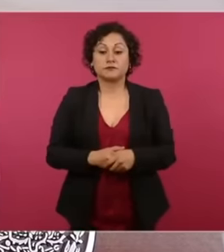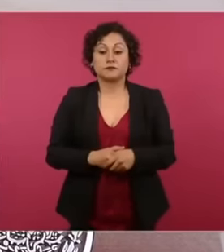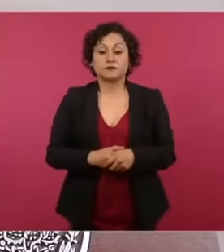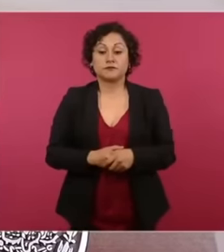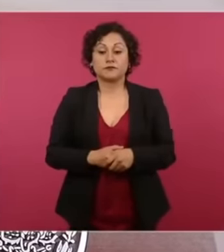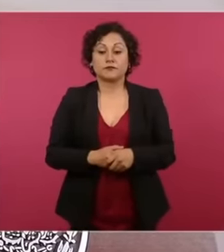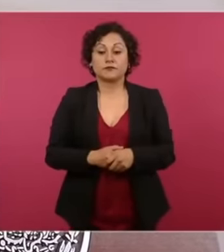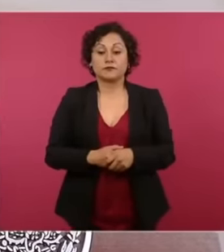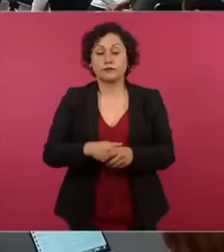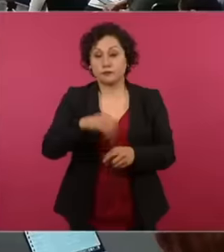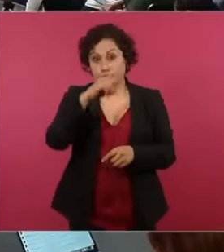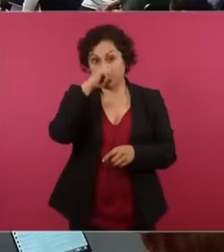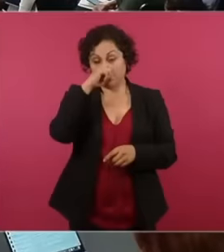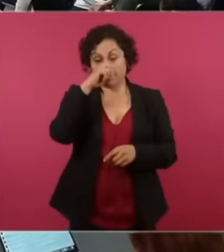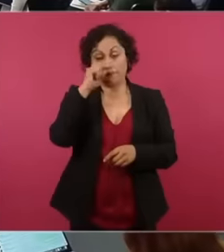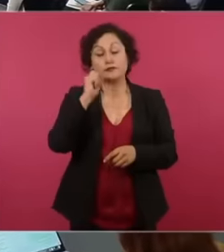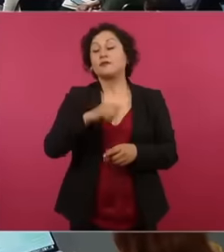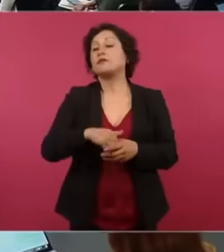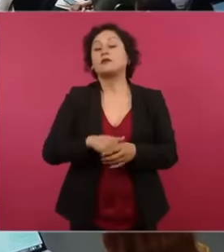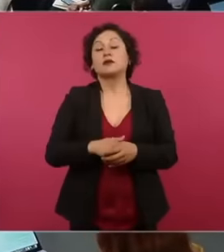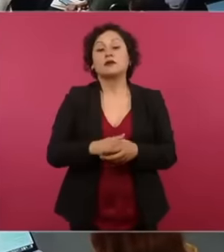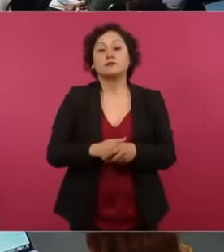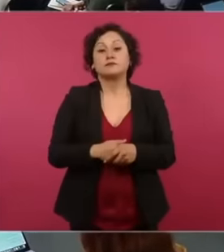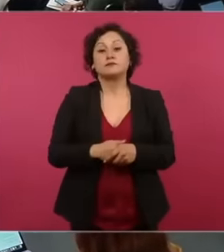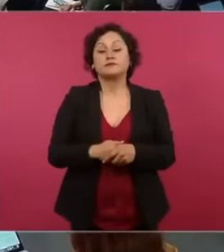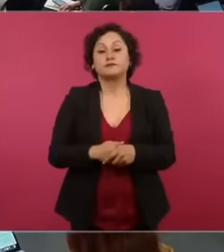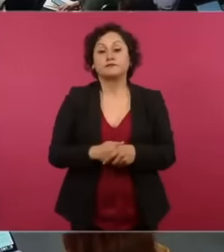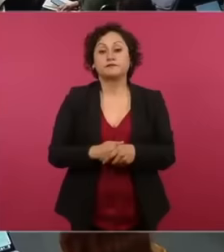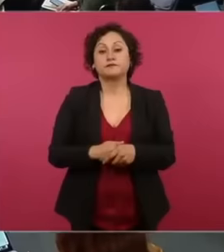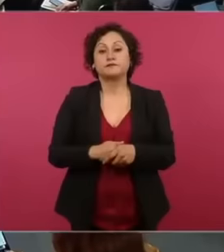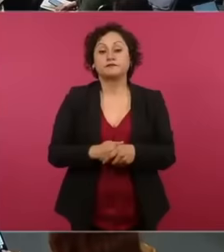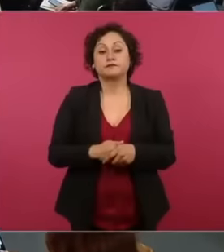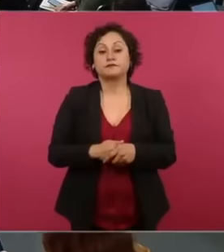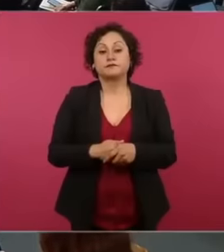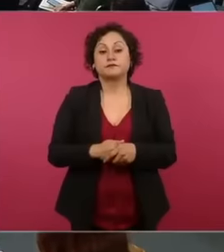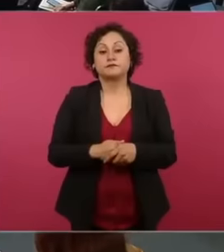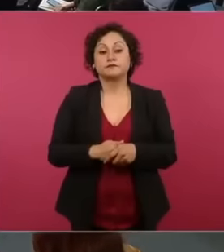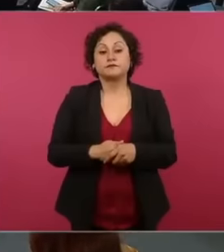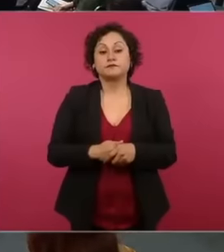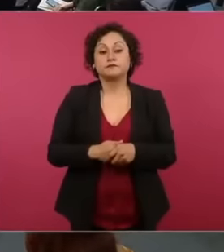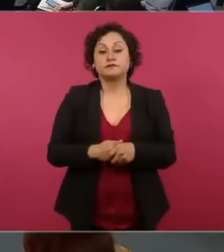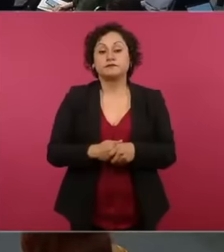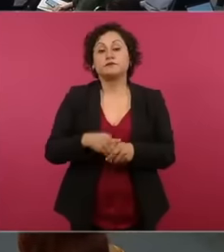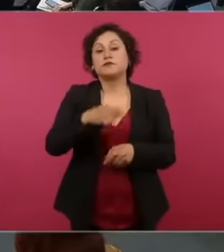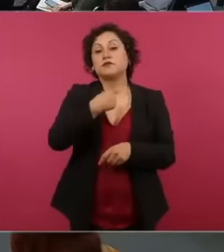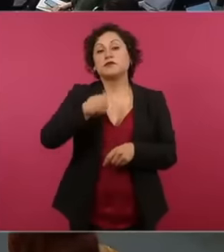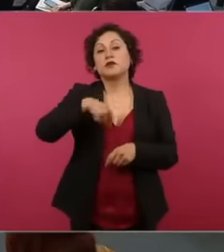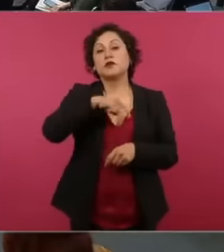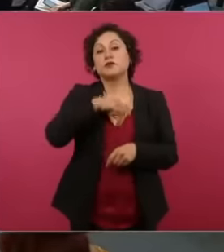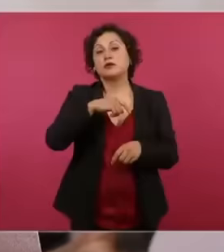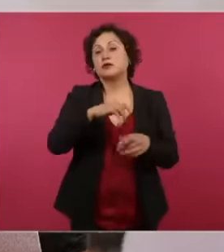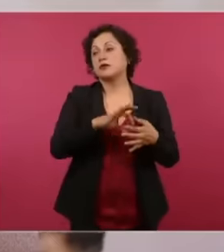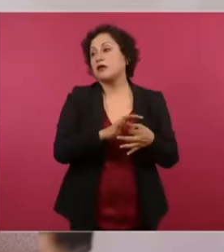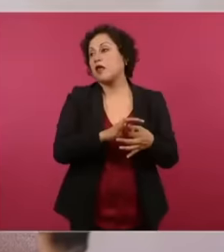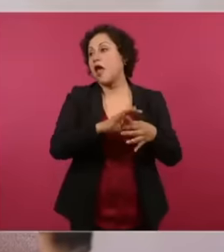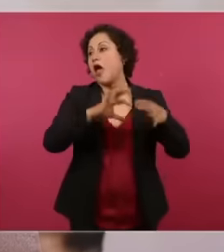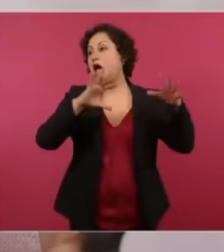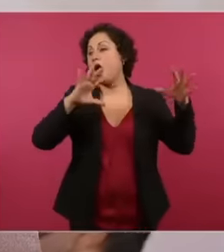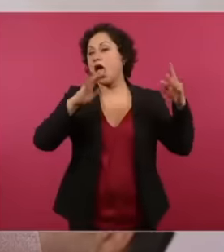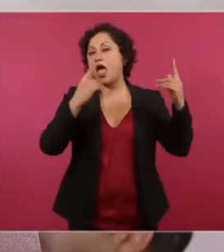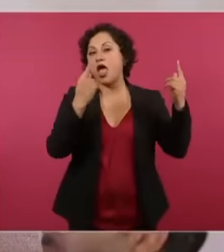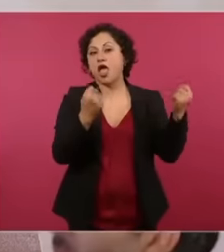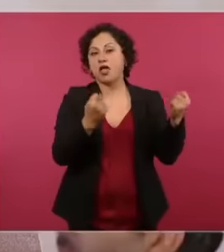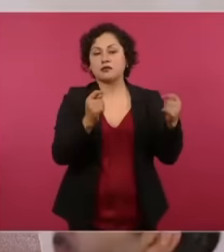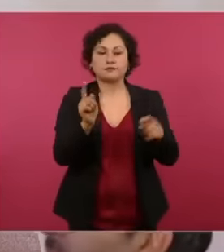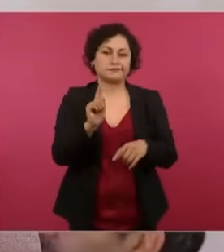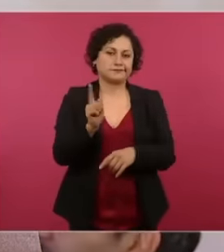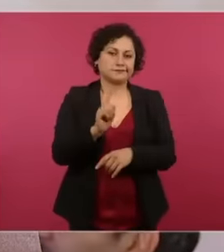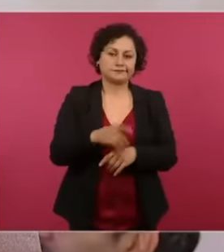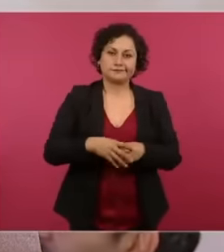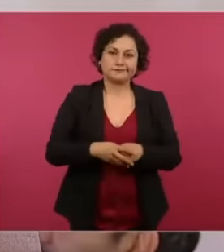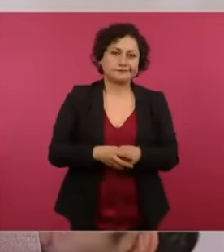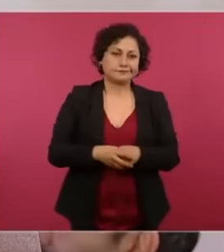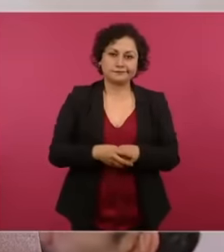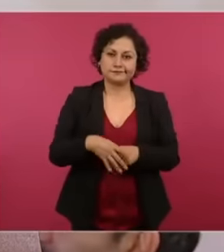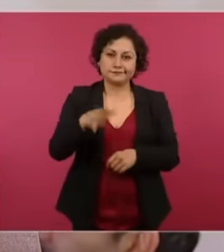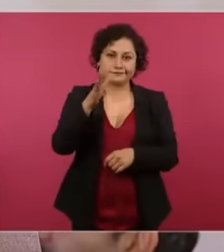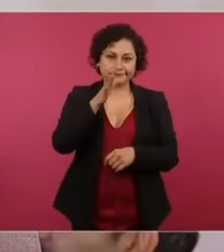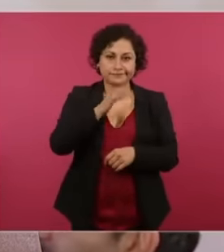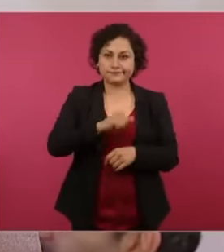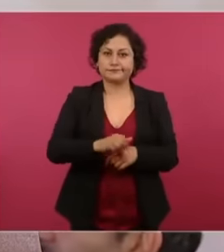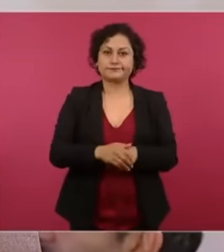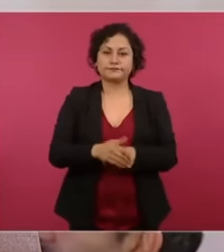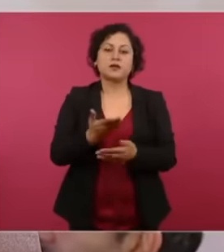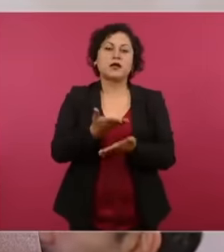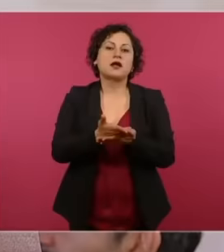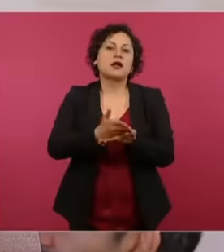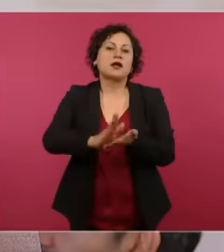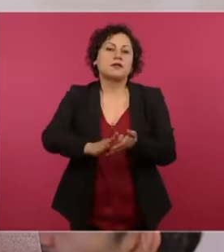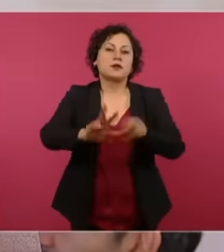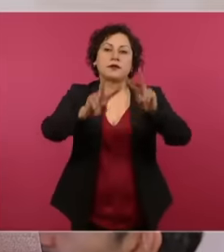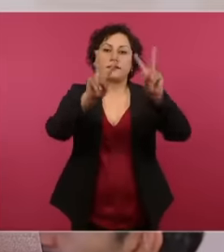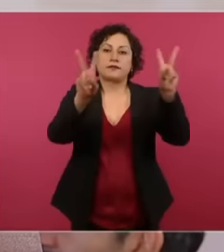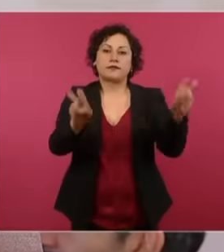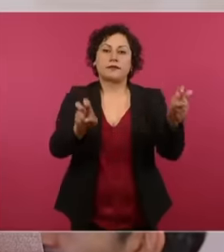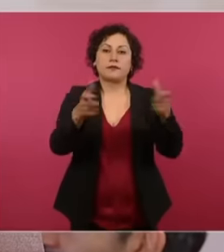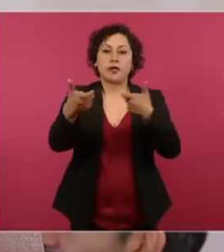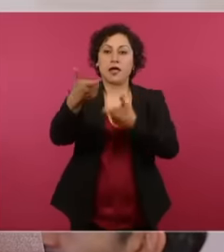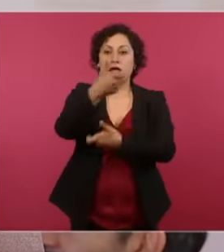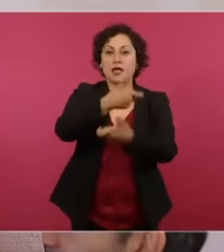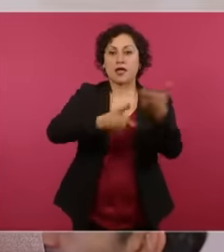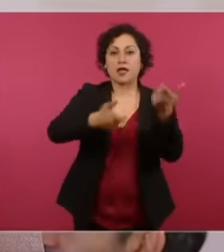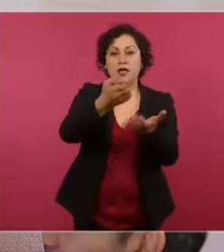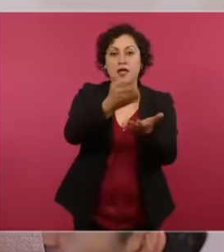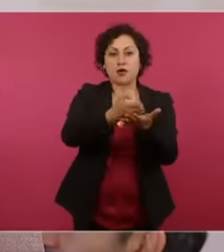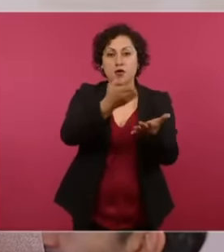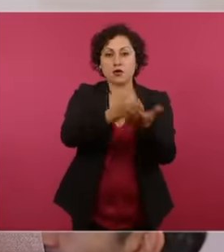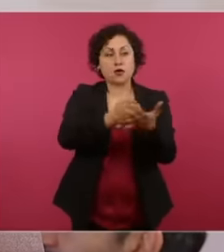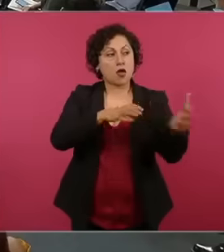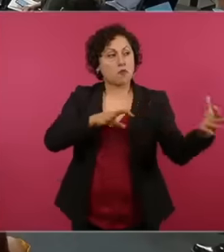and not We can untie ourselves, not break up, and economically the integration of the